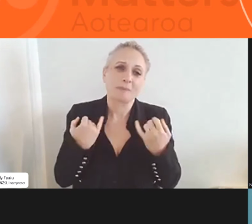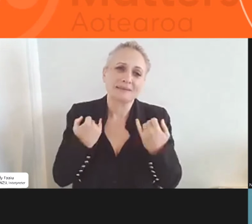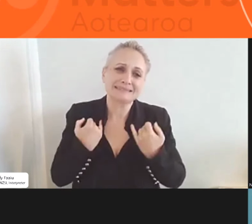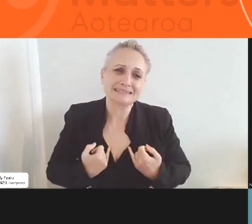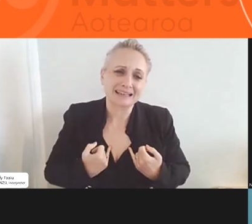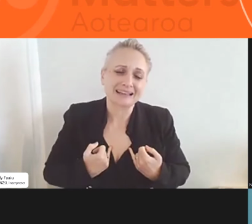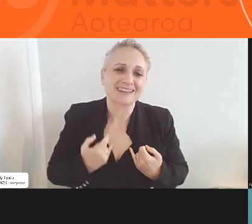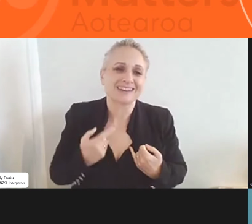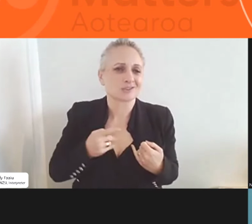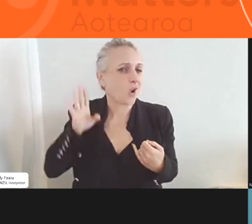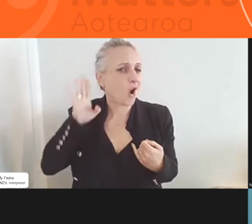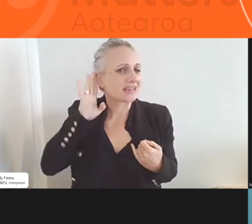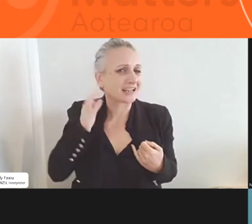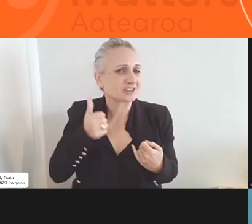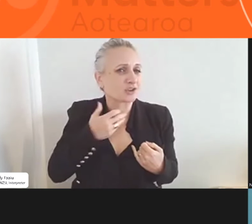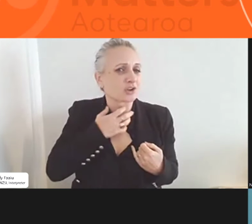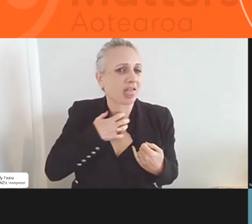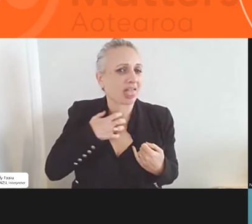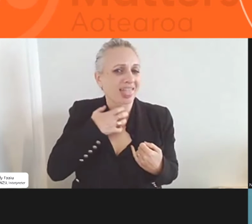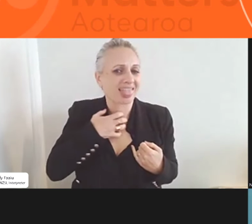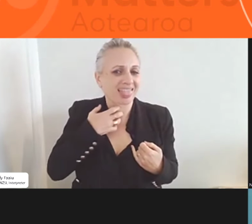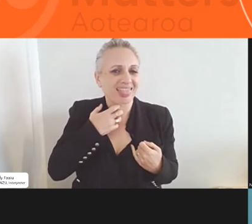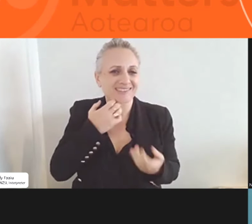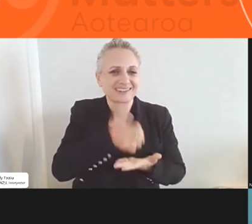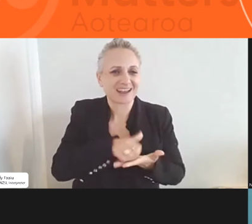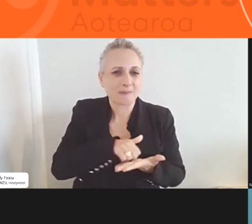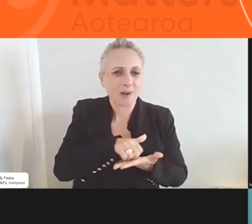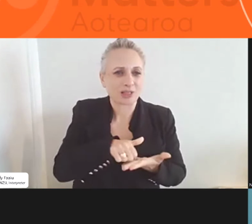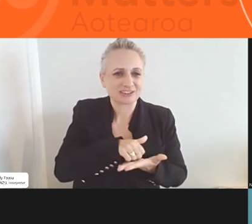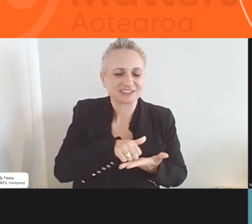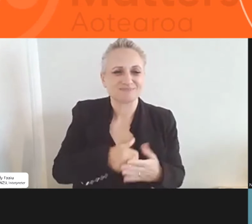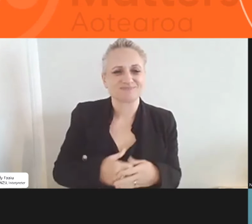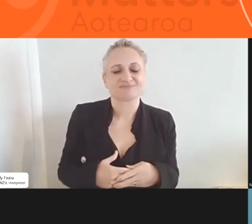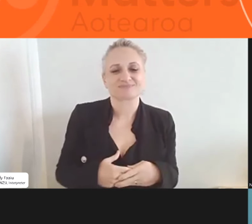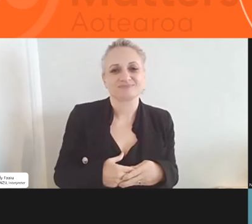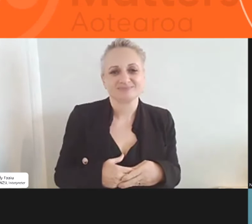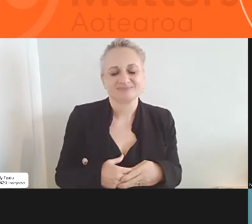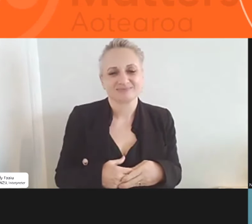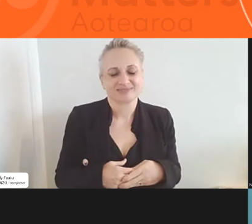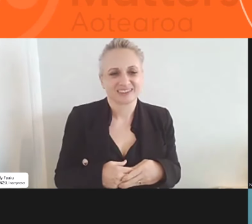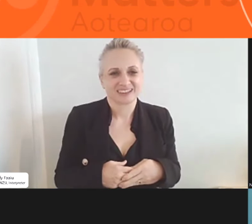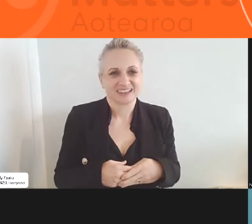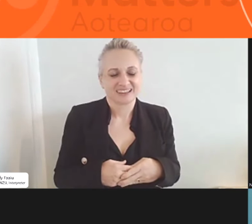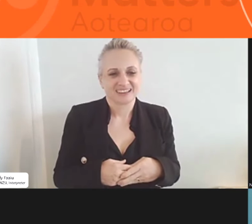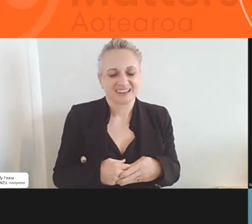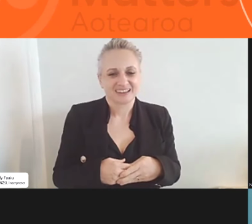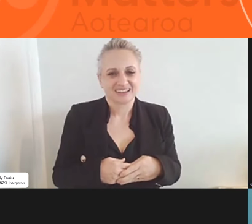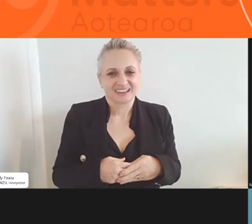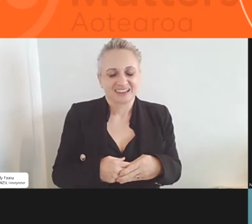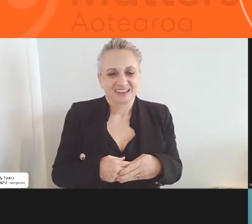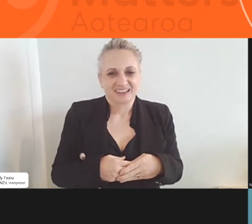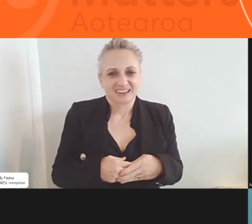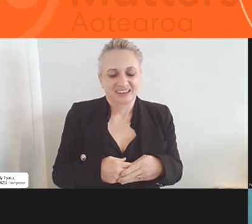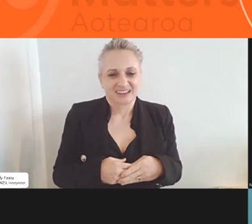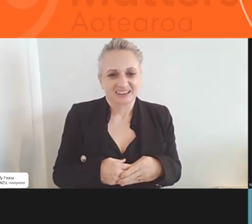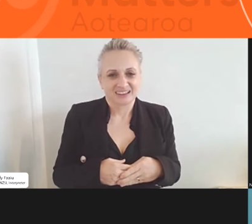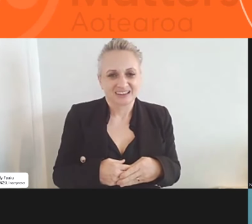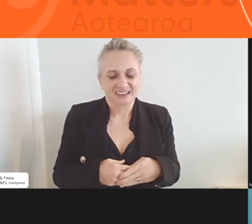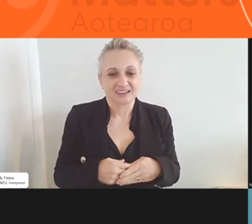so apologies for that. I have around 25 years of experience working